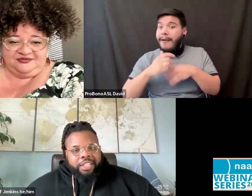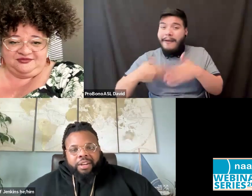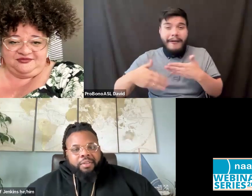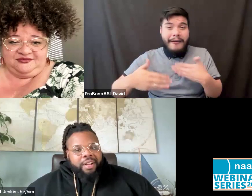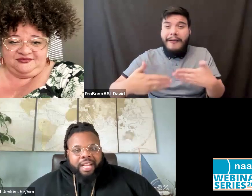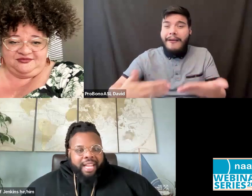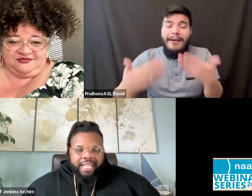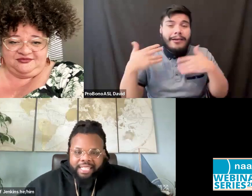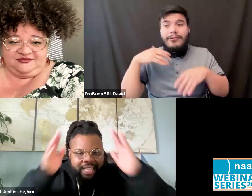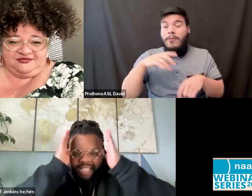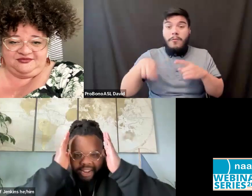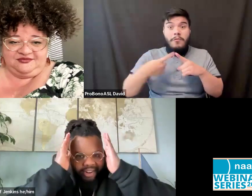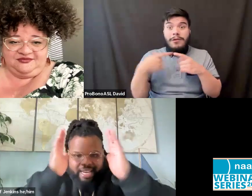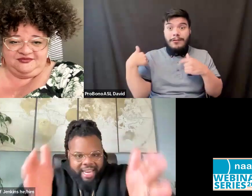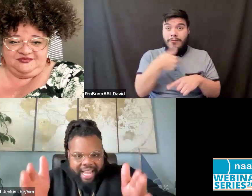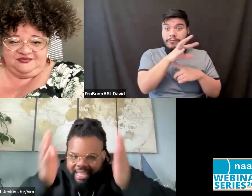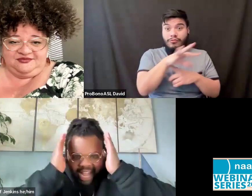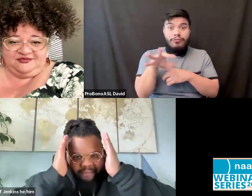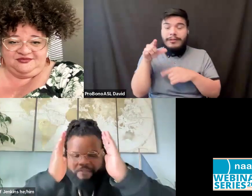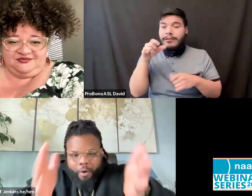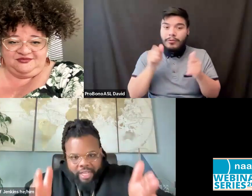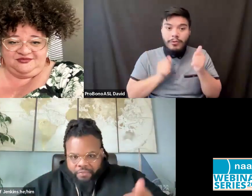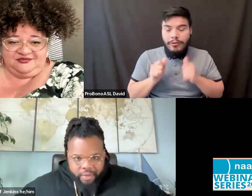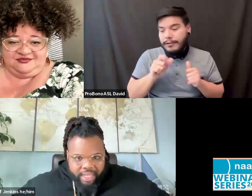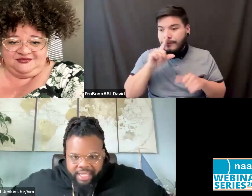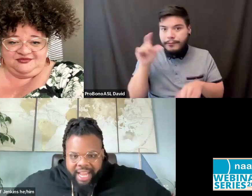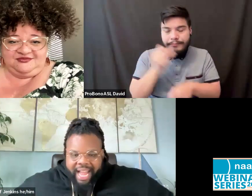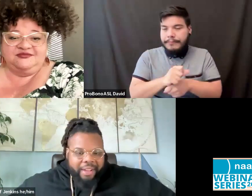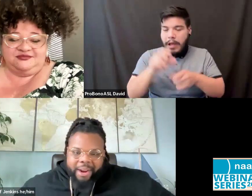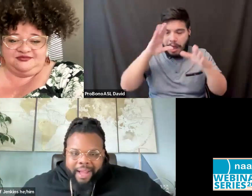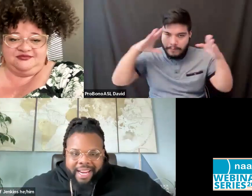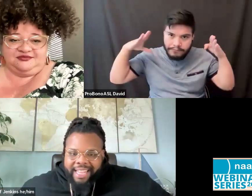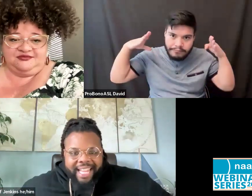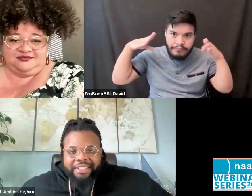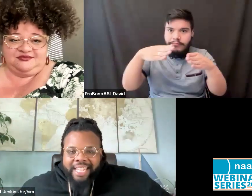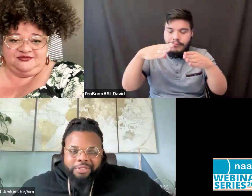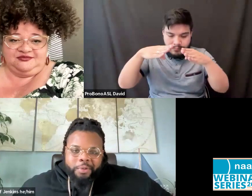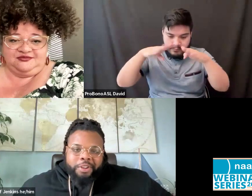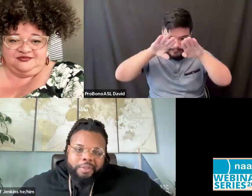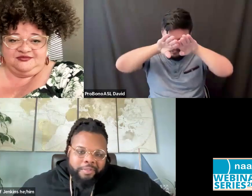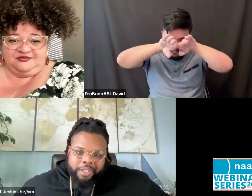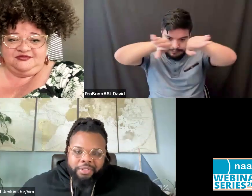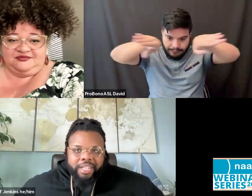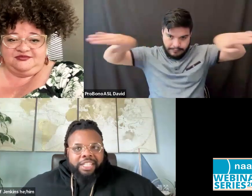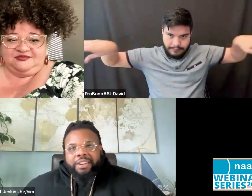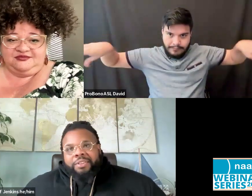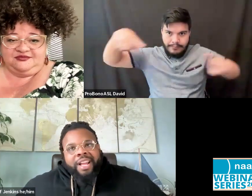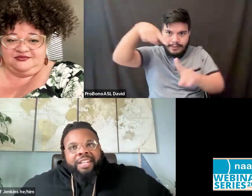the show is literally like focus focused. I don't care about anything else. That's what we're doing. We're shooting the show.